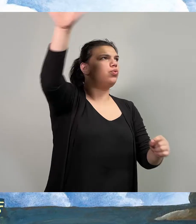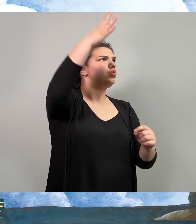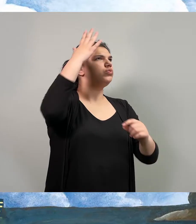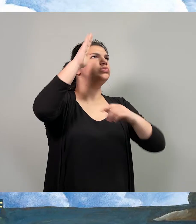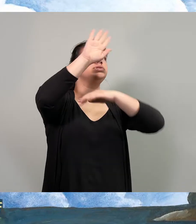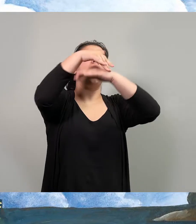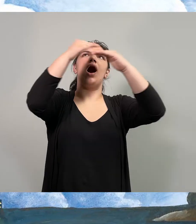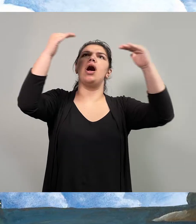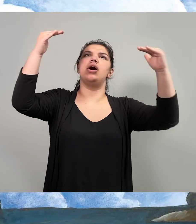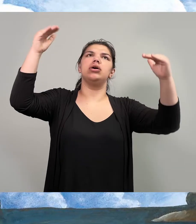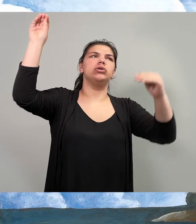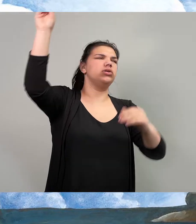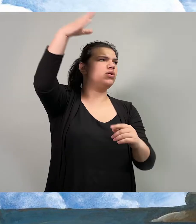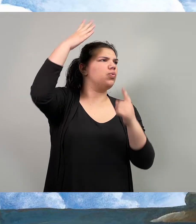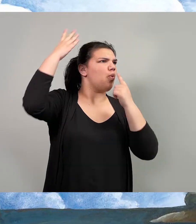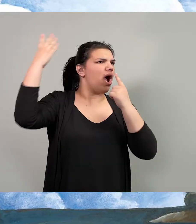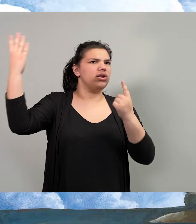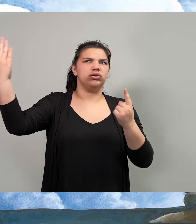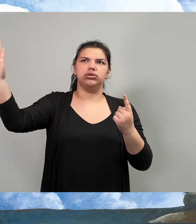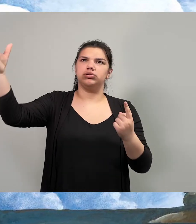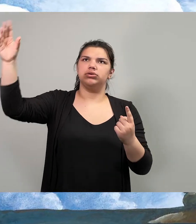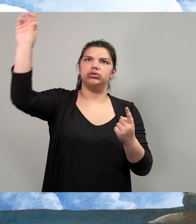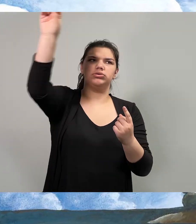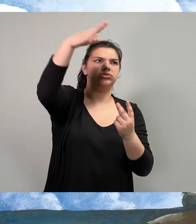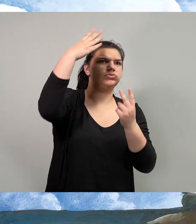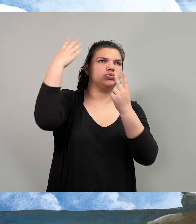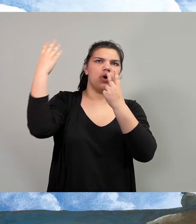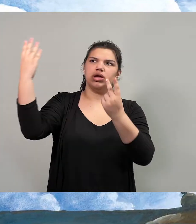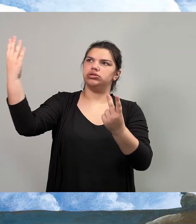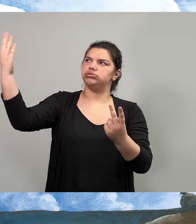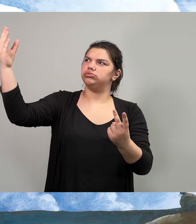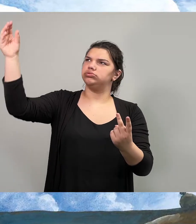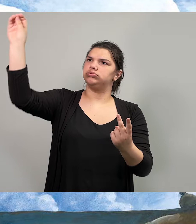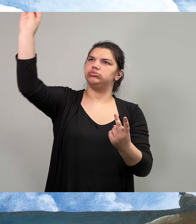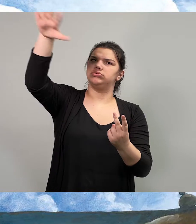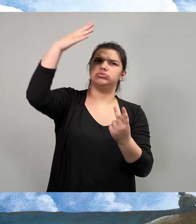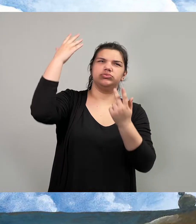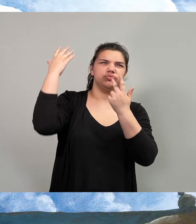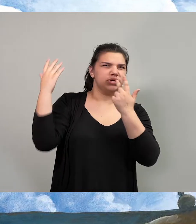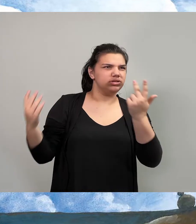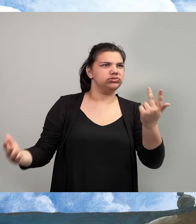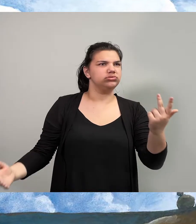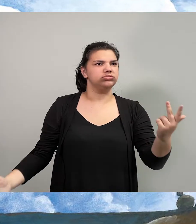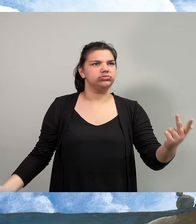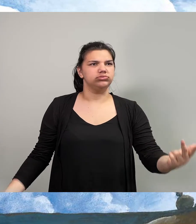Suddenly a light swept the sky once, twice, three times.